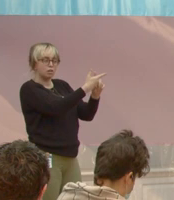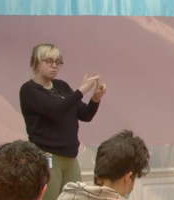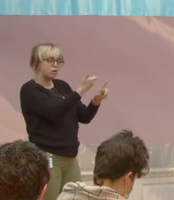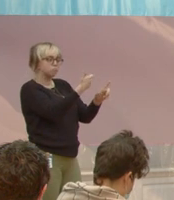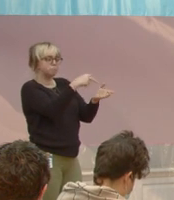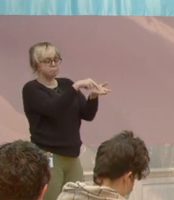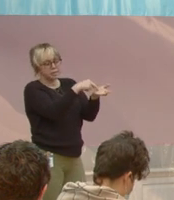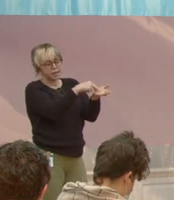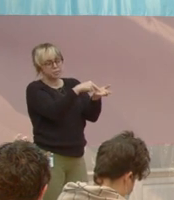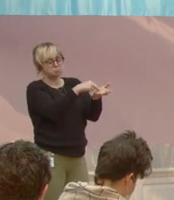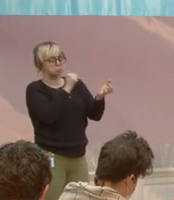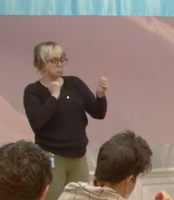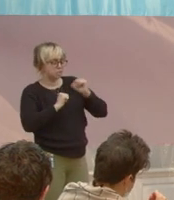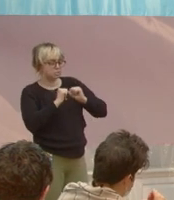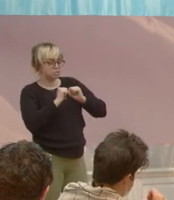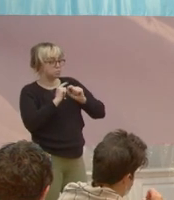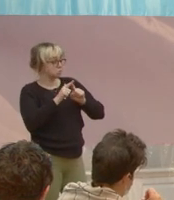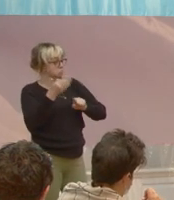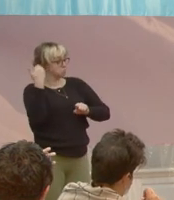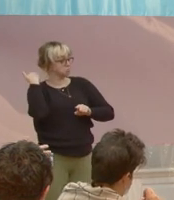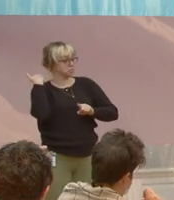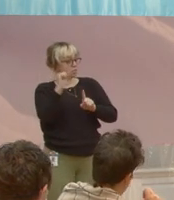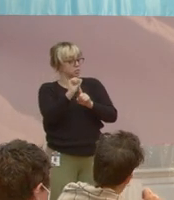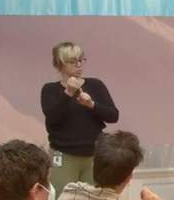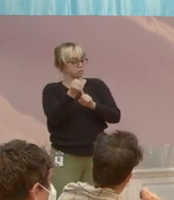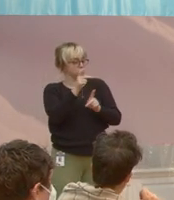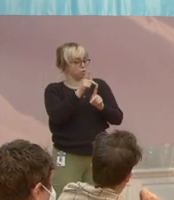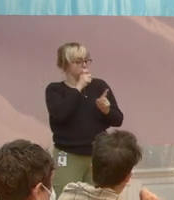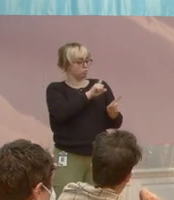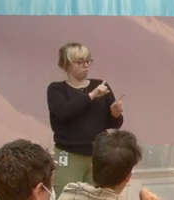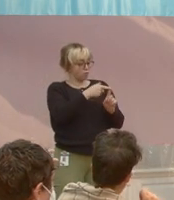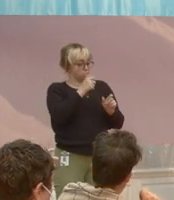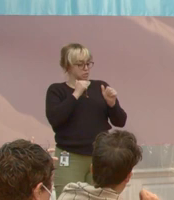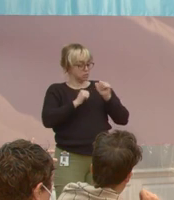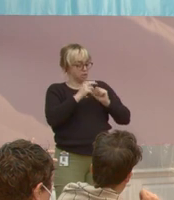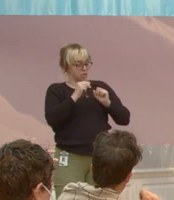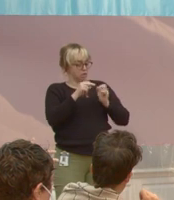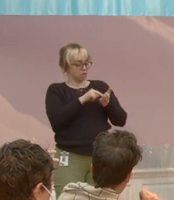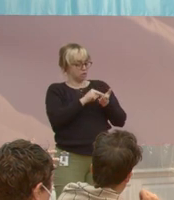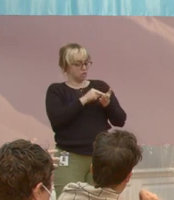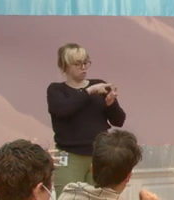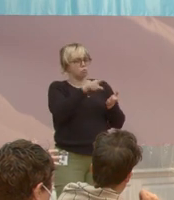theater. And back then the situation was people coming from yesterday's theater are coming, they want to, oh, I want to I